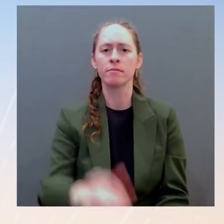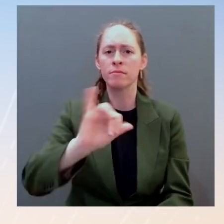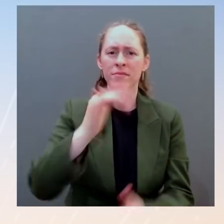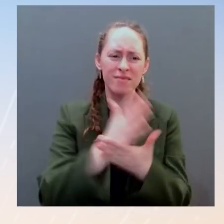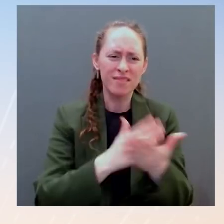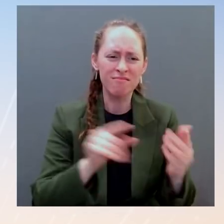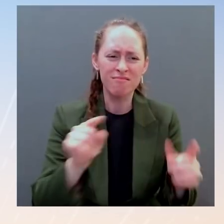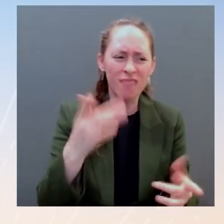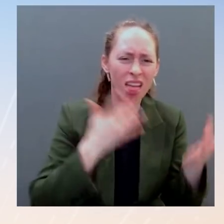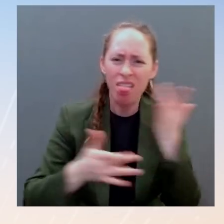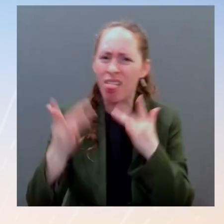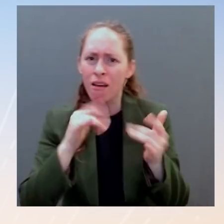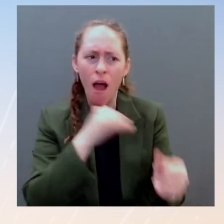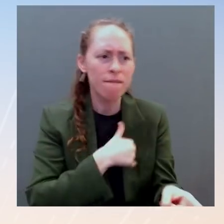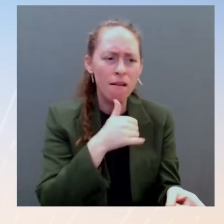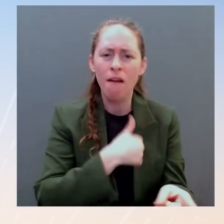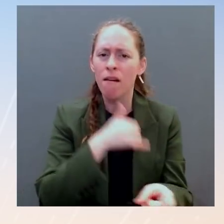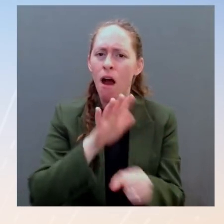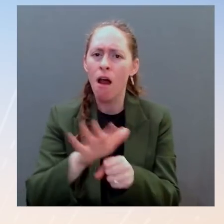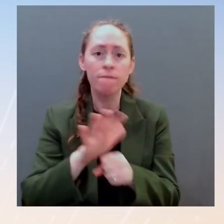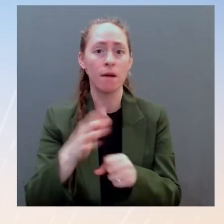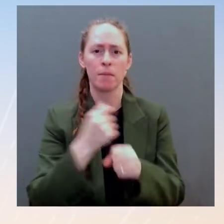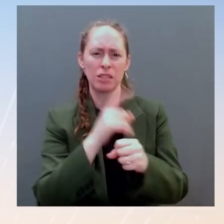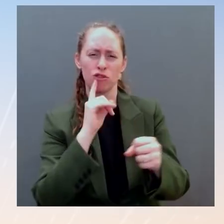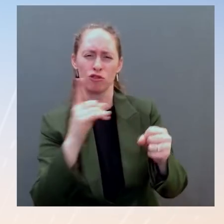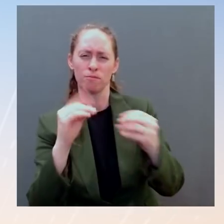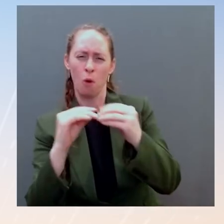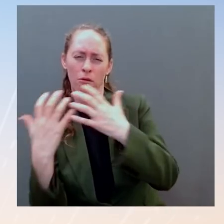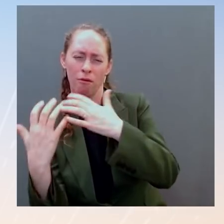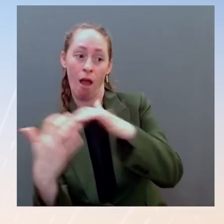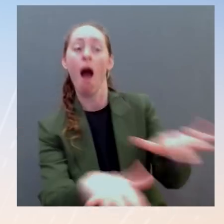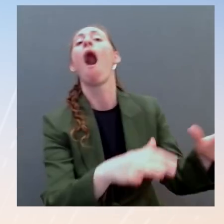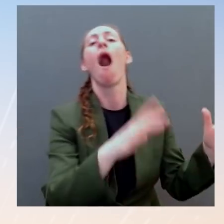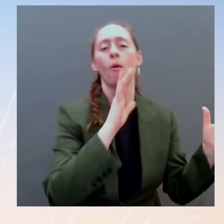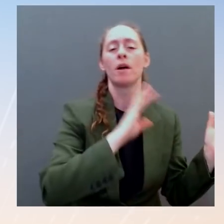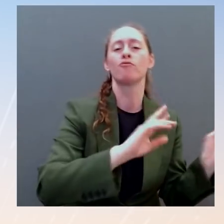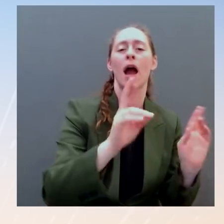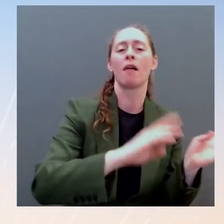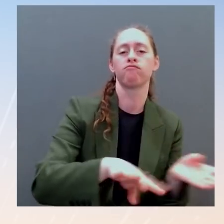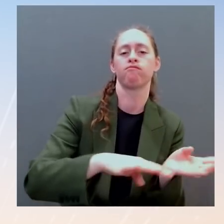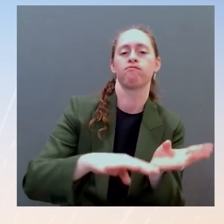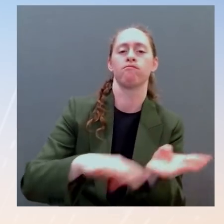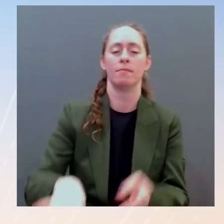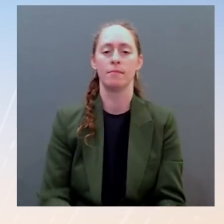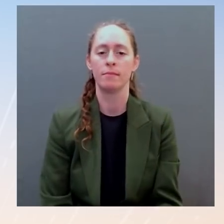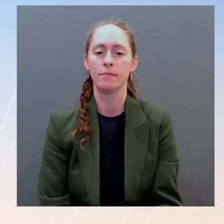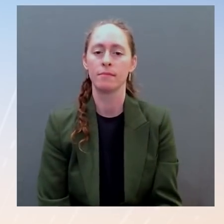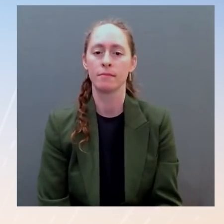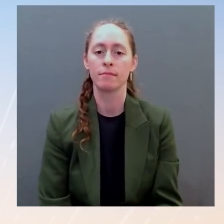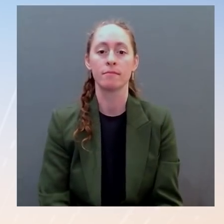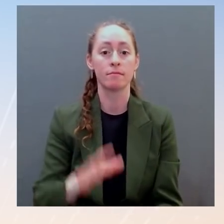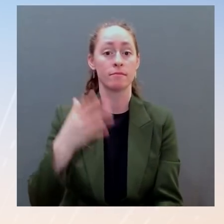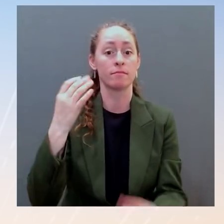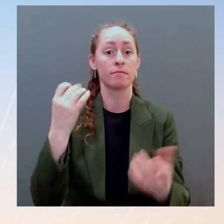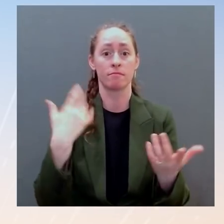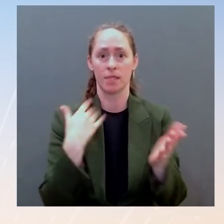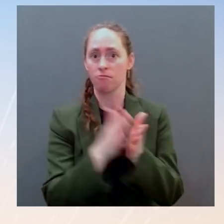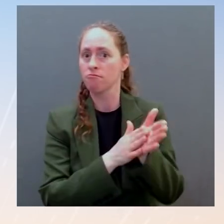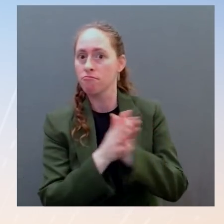And there's a lot of interest -- continues to be in Congress -- to take steps to lower costs on prescription drugs, healthcare, eldercare, childcare.